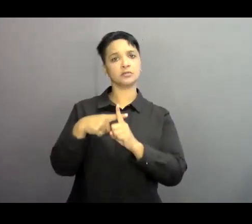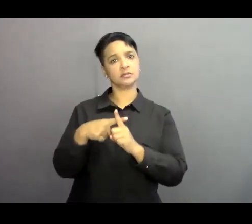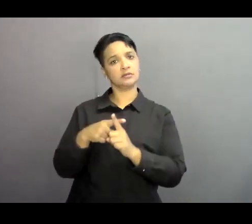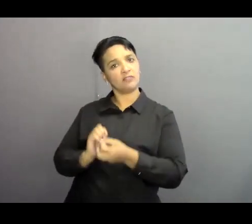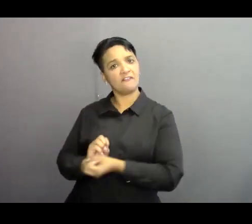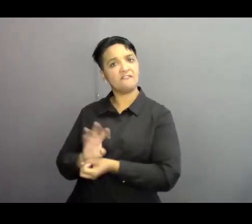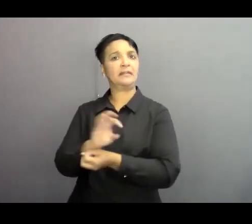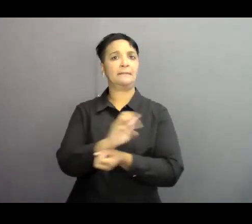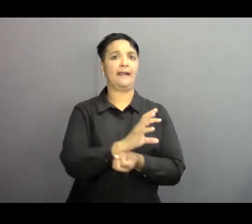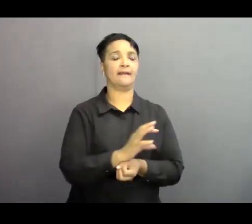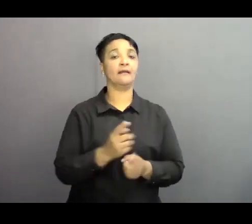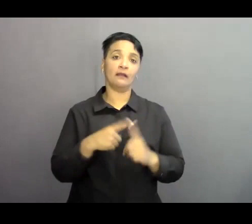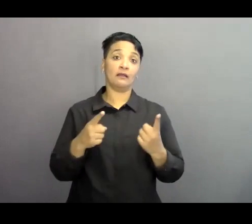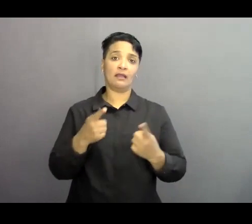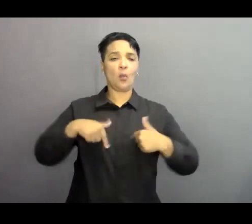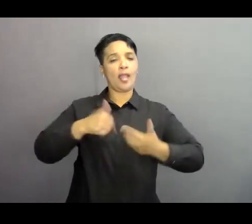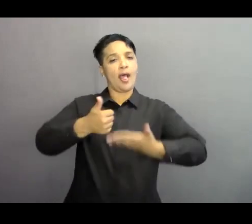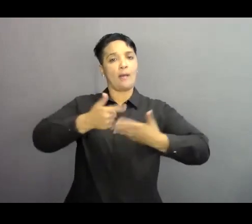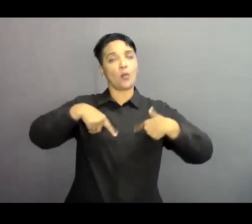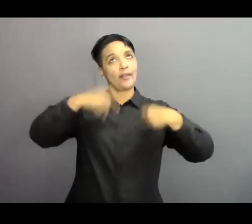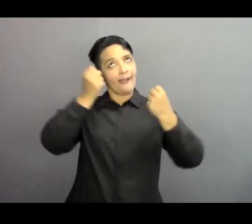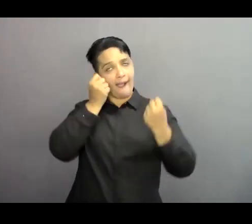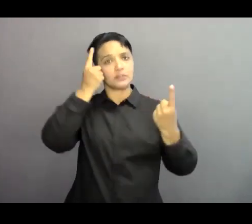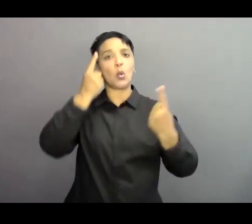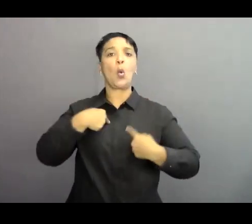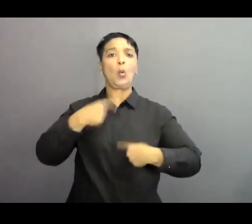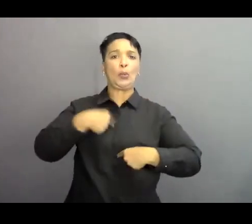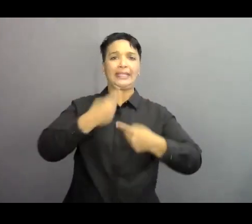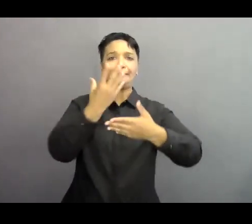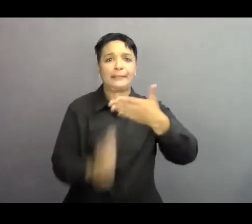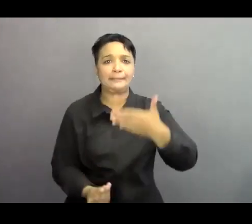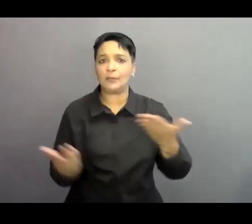to understand what we've missed, if people presented as constructive feedback.